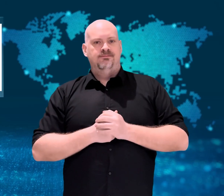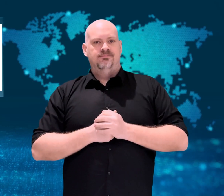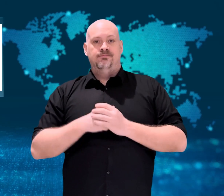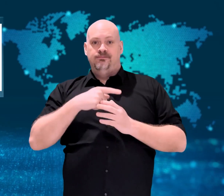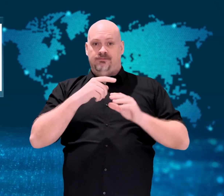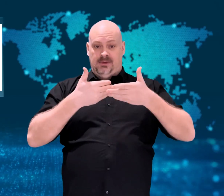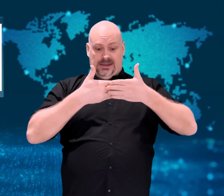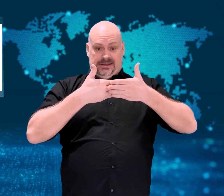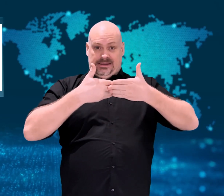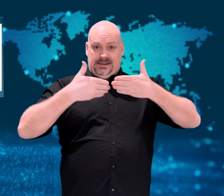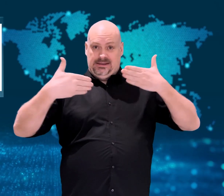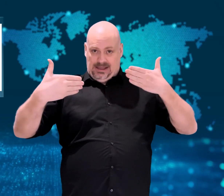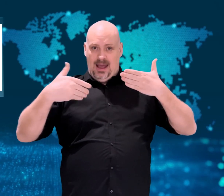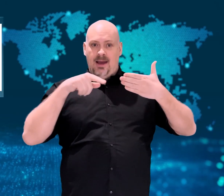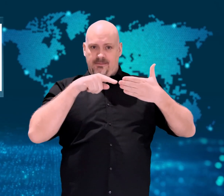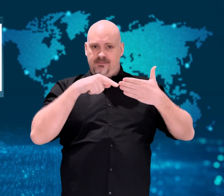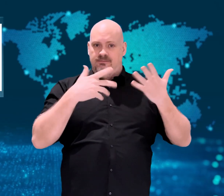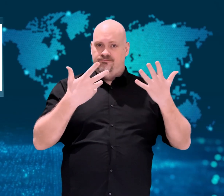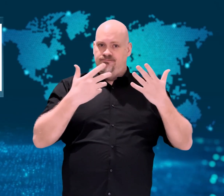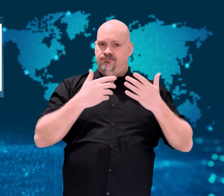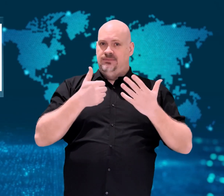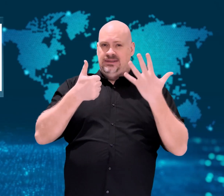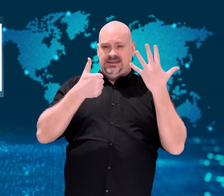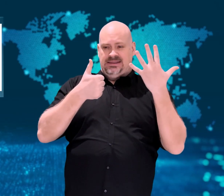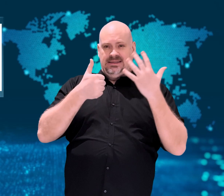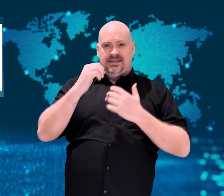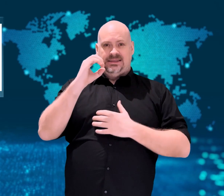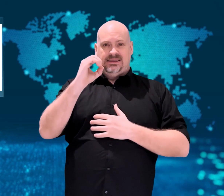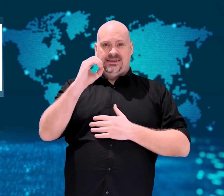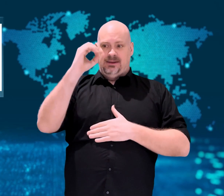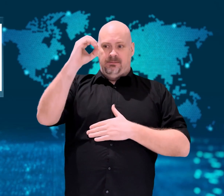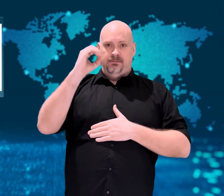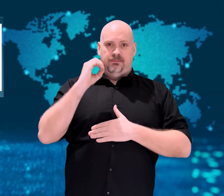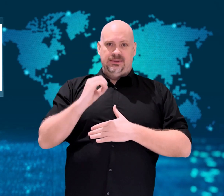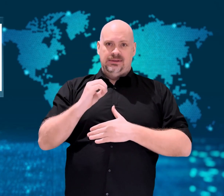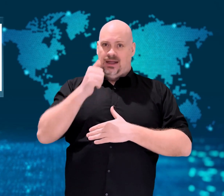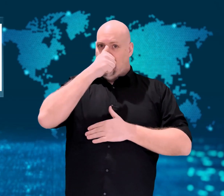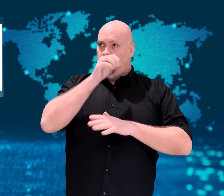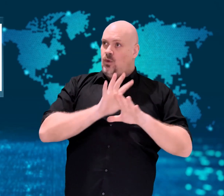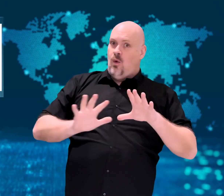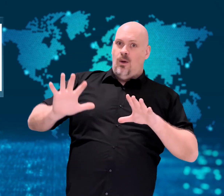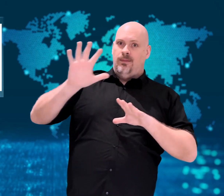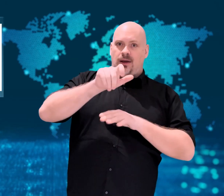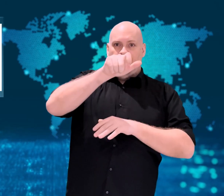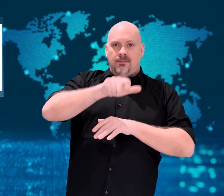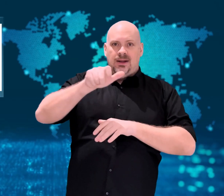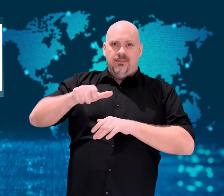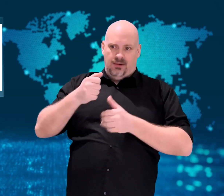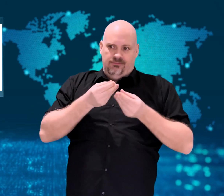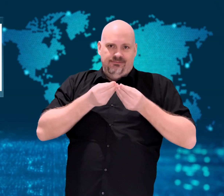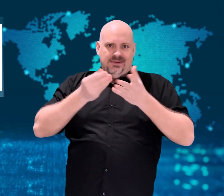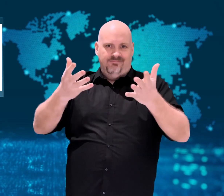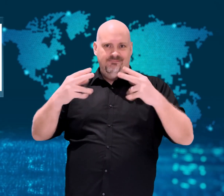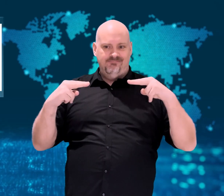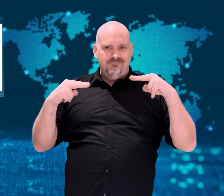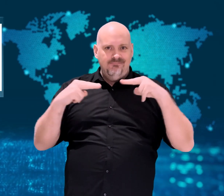population, with some being delivered to